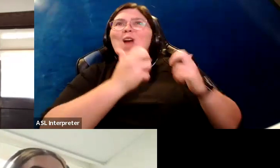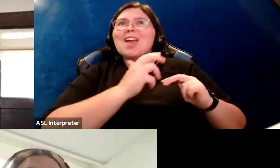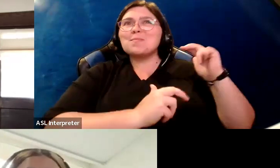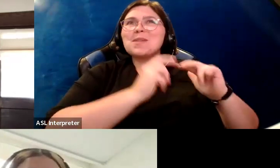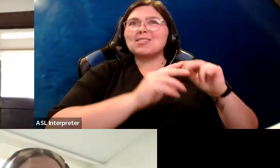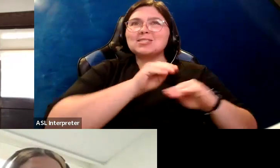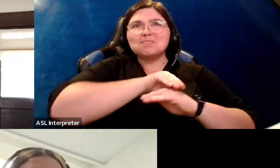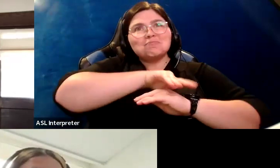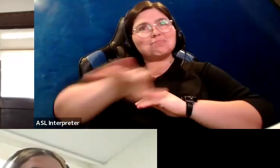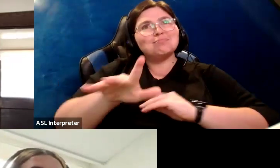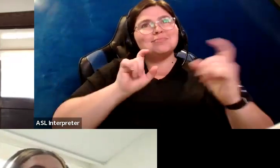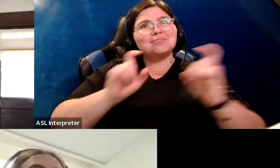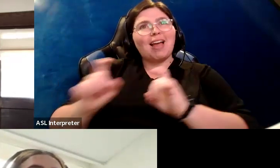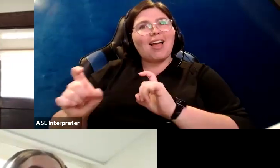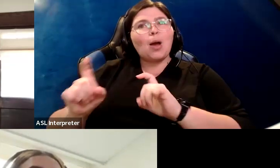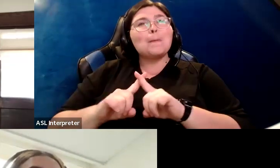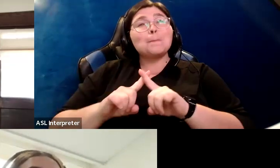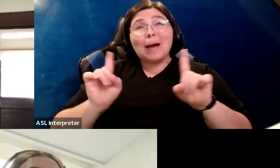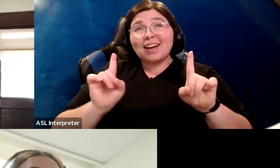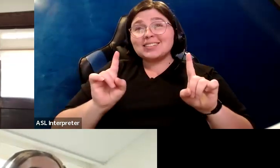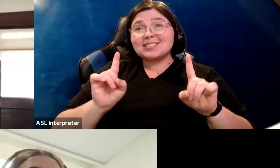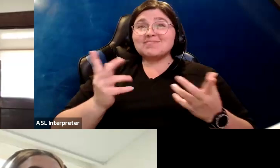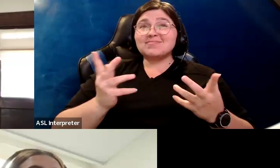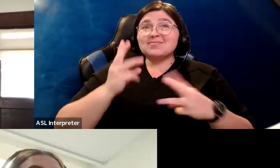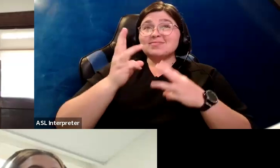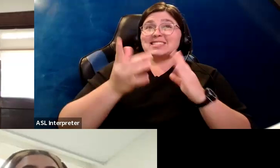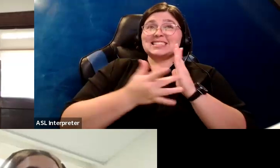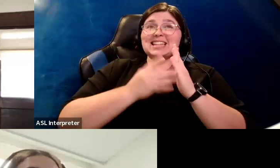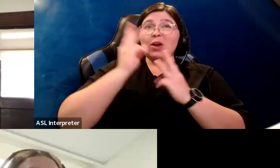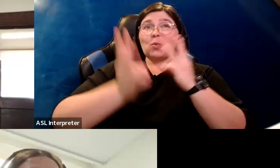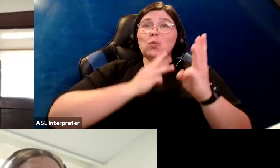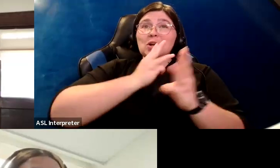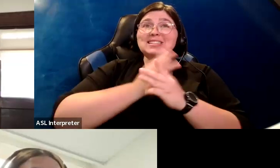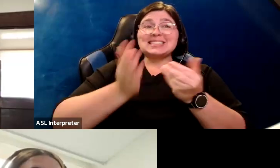However, navigating the world of technology wasn't always easy.